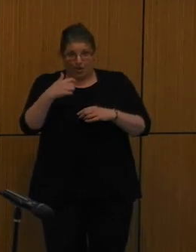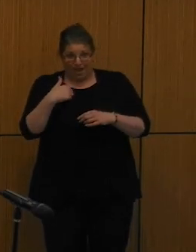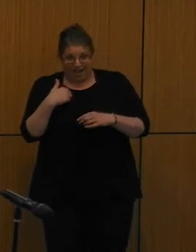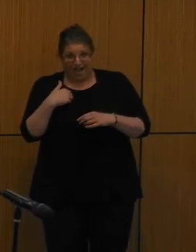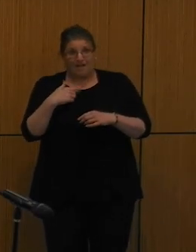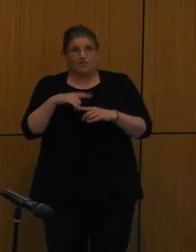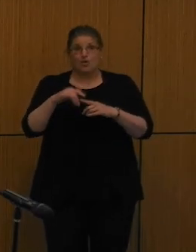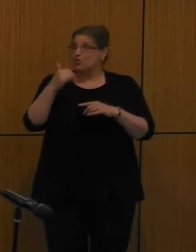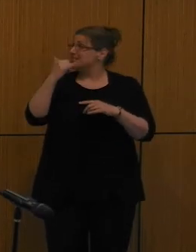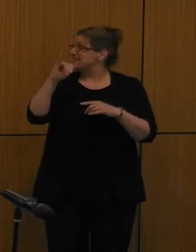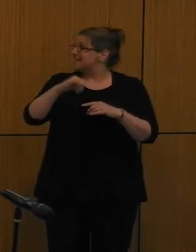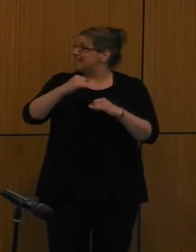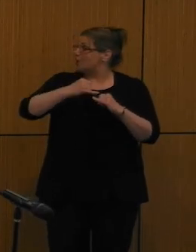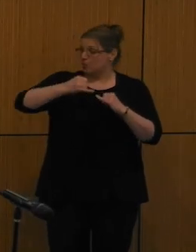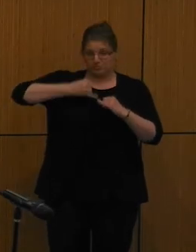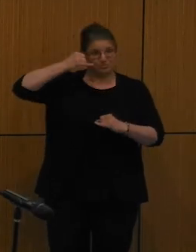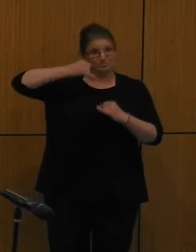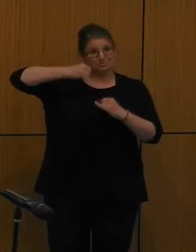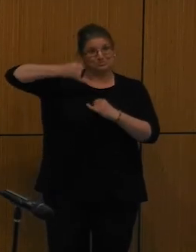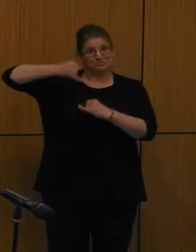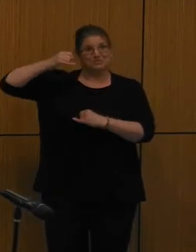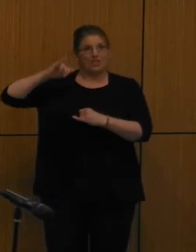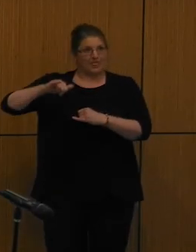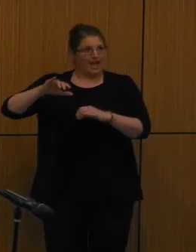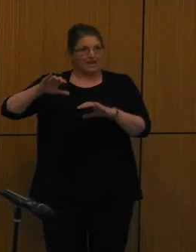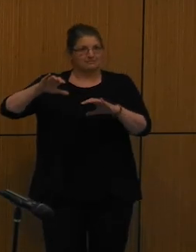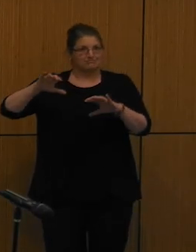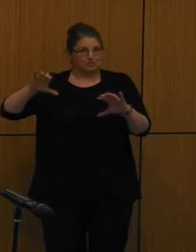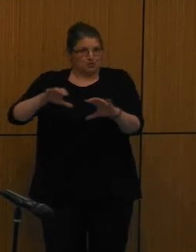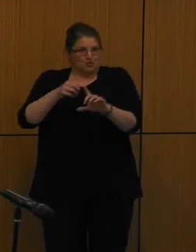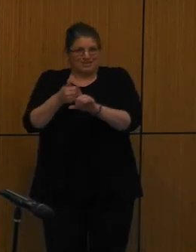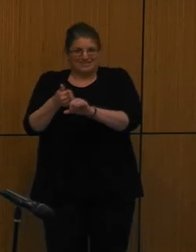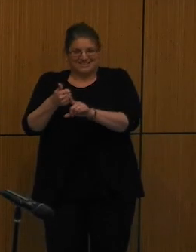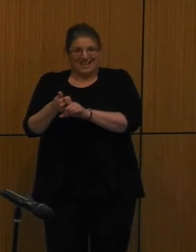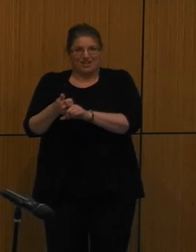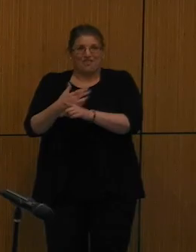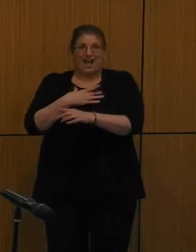stringy things that you see on the screen. And I like the image here, but I had to put this up